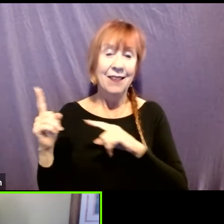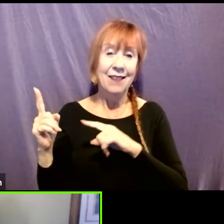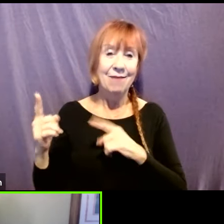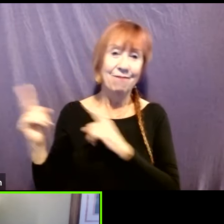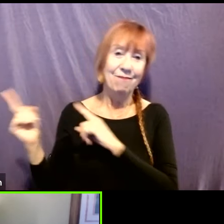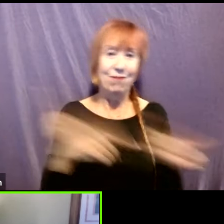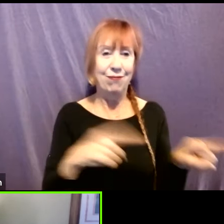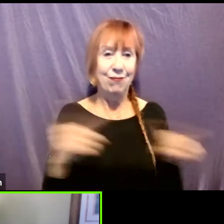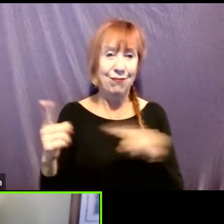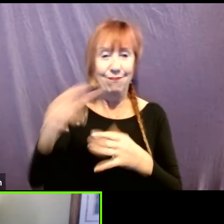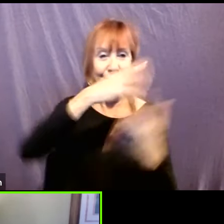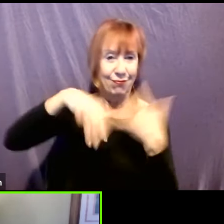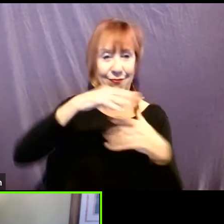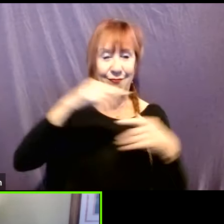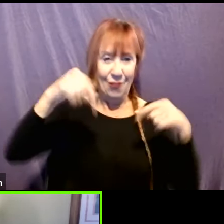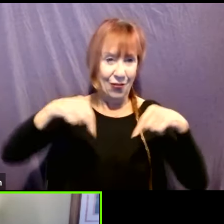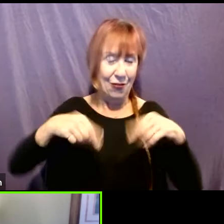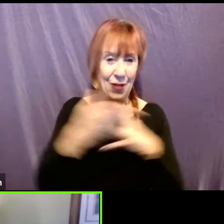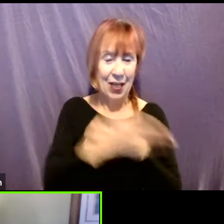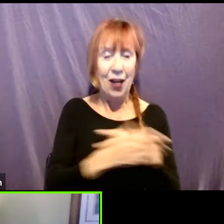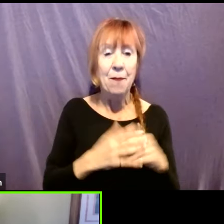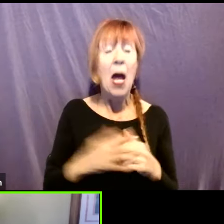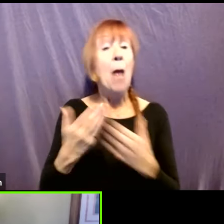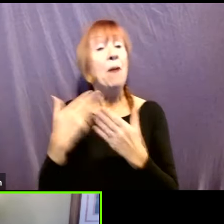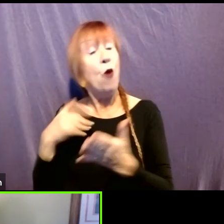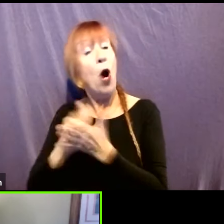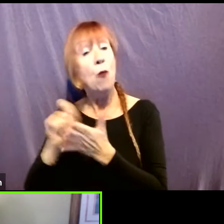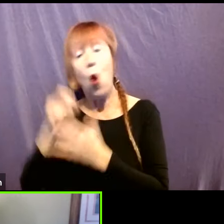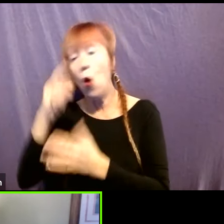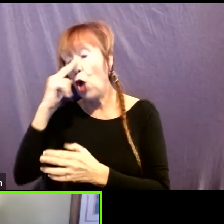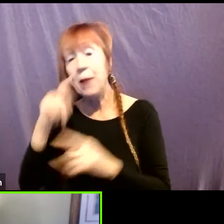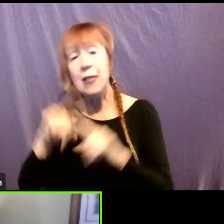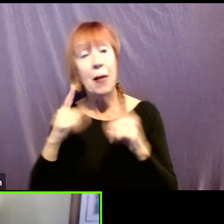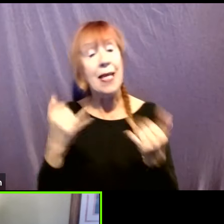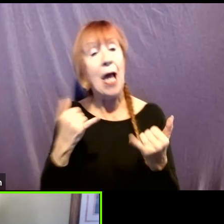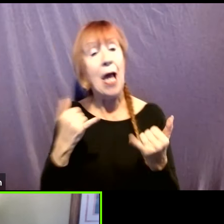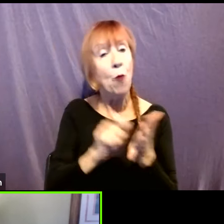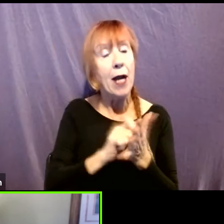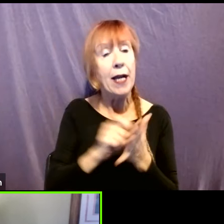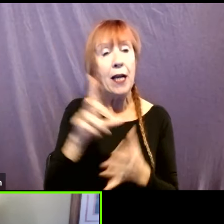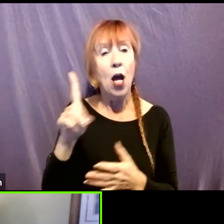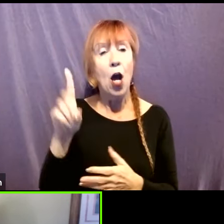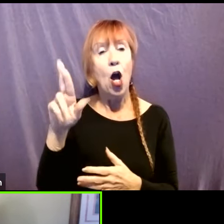But I use to write comedies, now I write dramas, and I'm having a great time with it. So that is who I am.